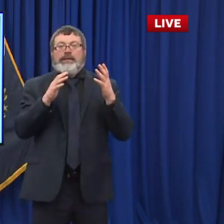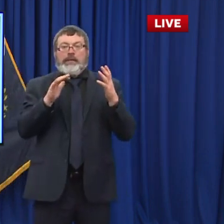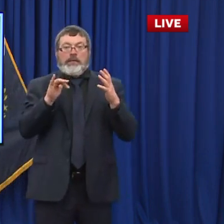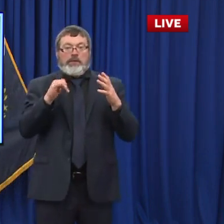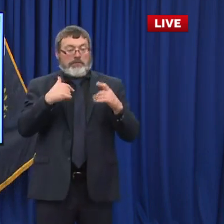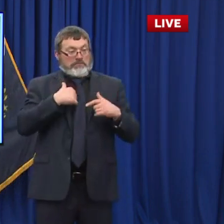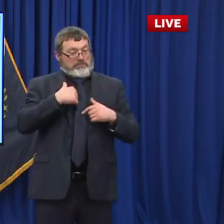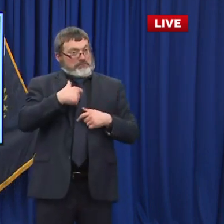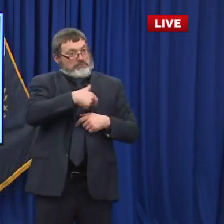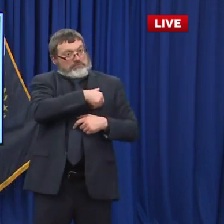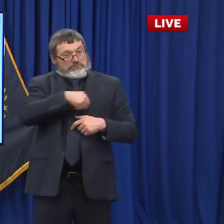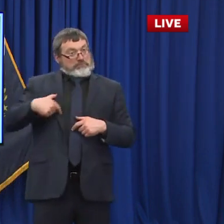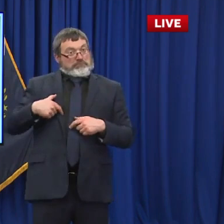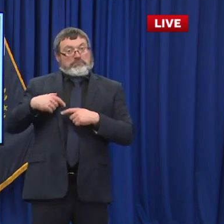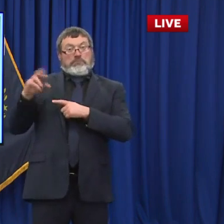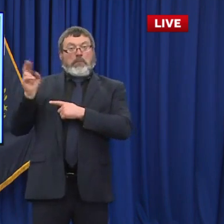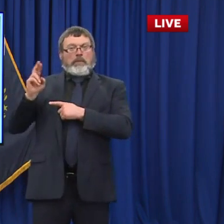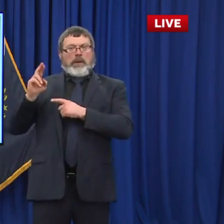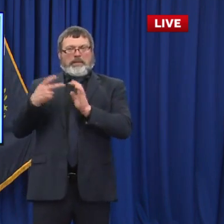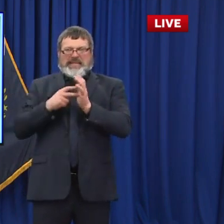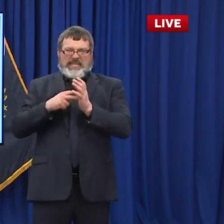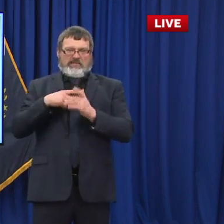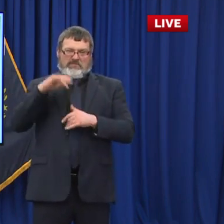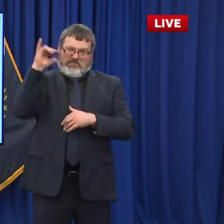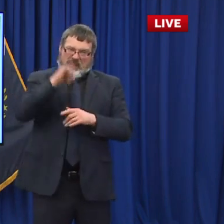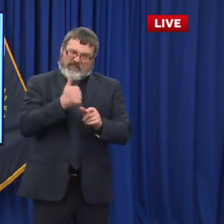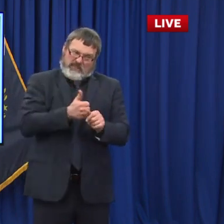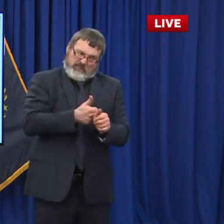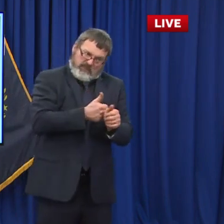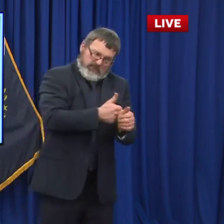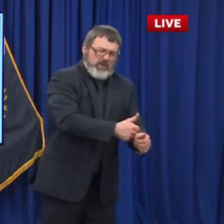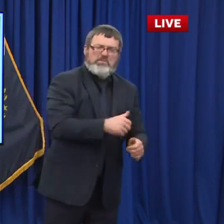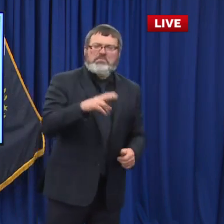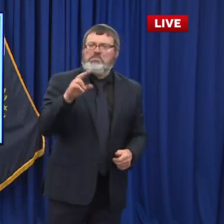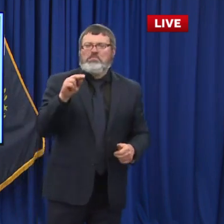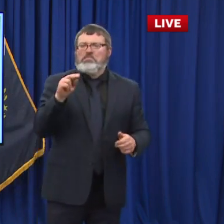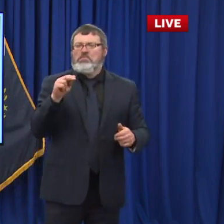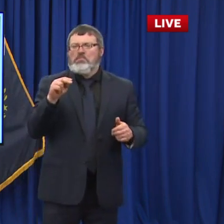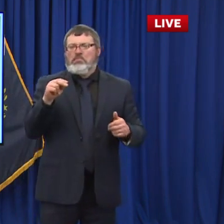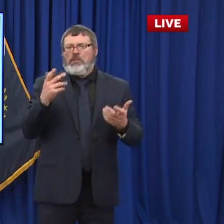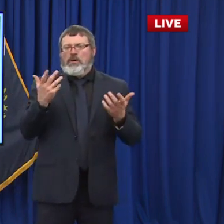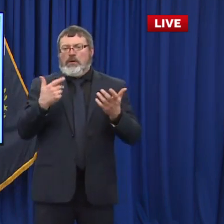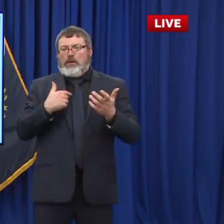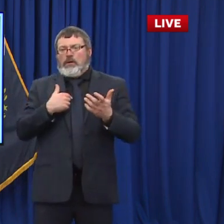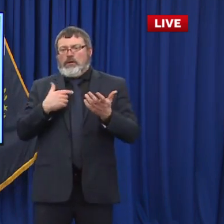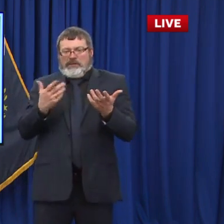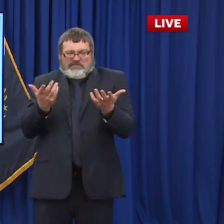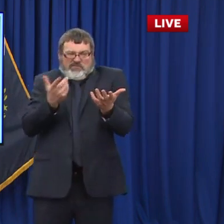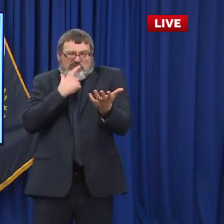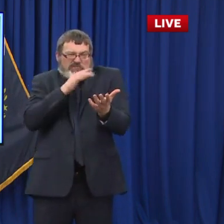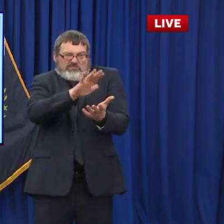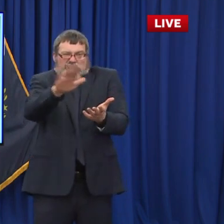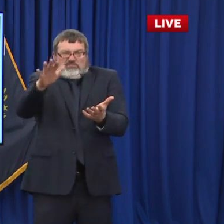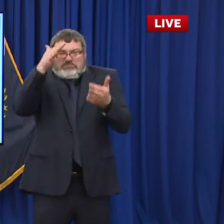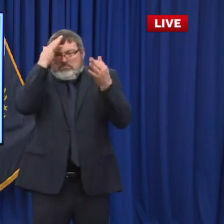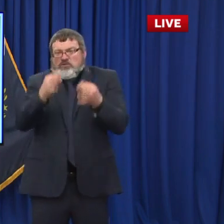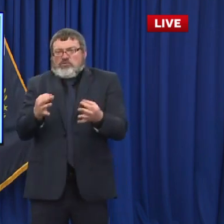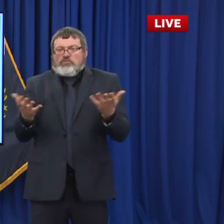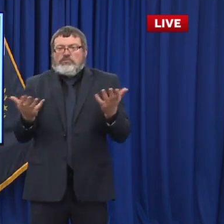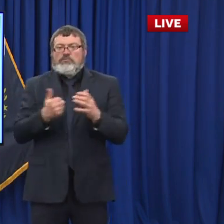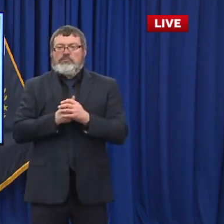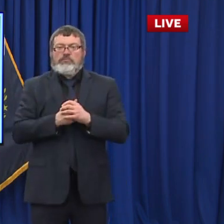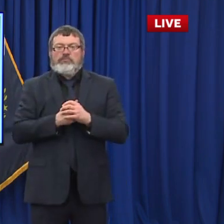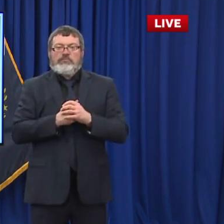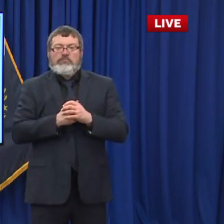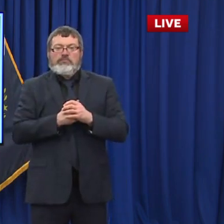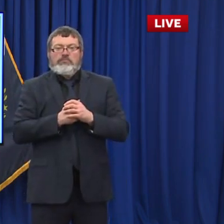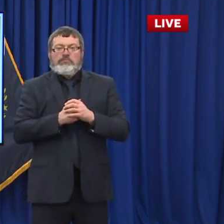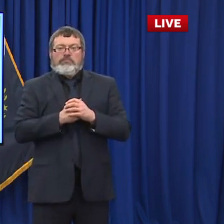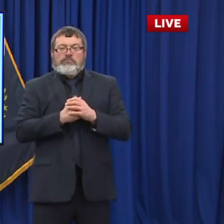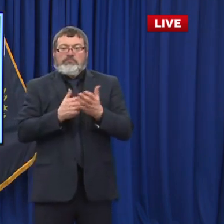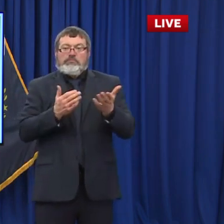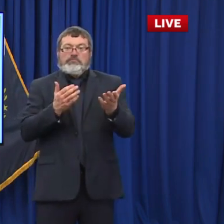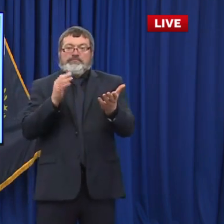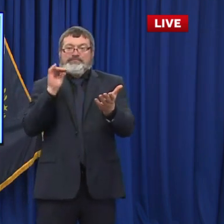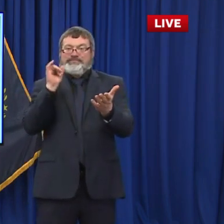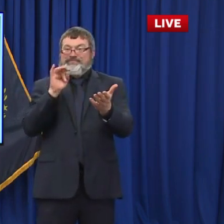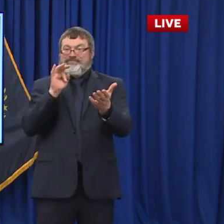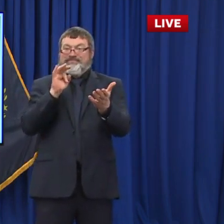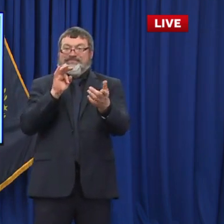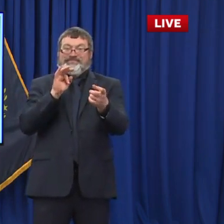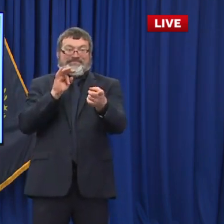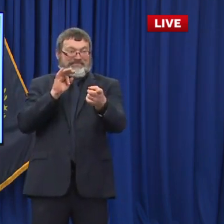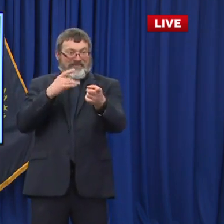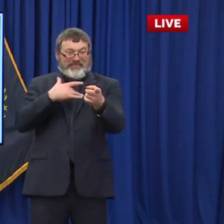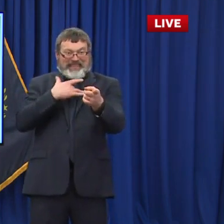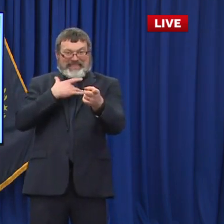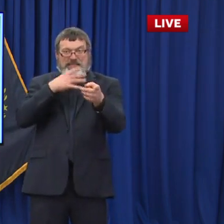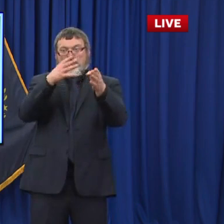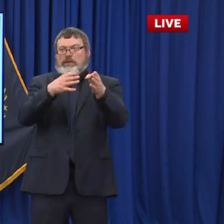SO NOBODY SHOULD DEFINE THEIR POLITICAL PARTY BASED ON THE COVID PANDEMIC OR BASED ON JUST A SINGLE POINT IN TIME OF THE CURRENT POLITICAL STRIFE THAT WE SEE IN THIS COUNTRY AND IT’S